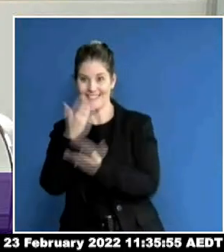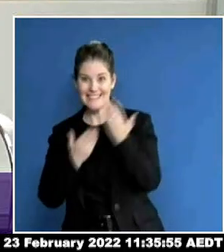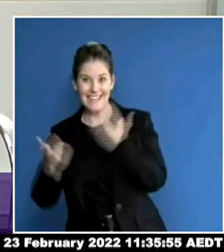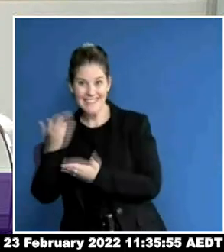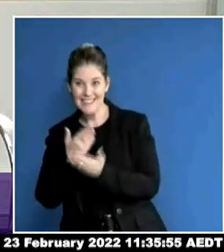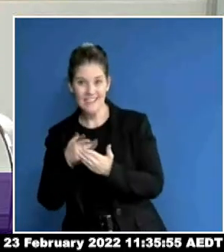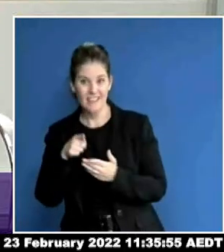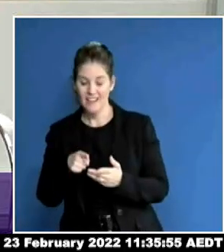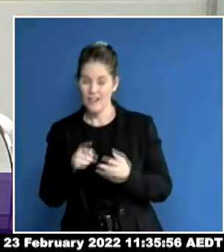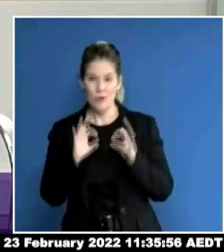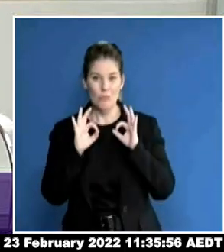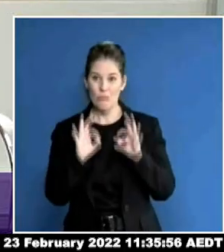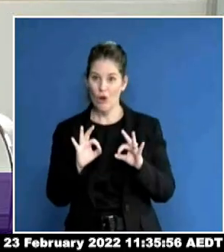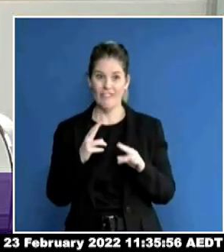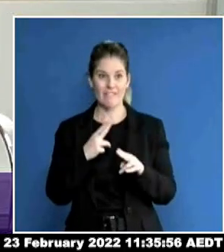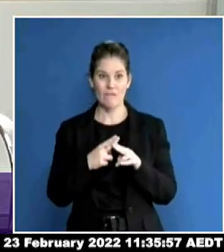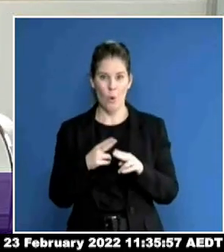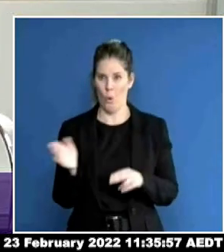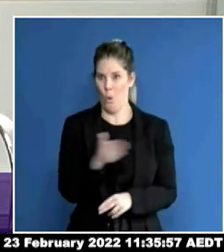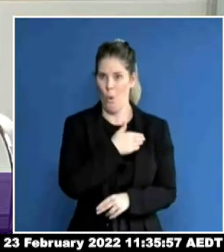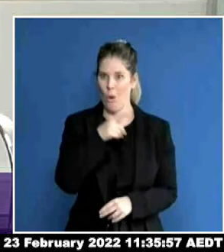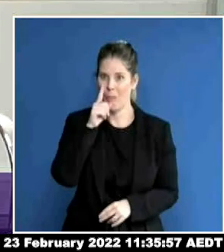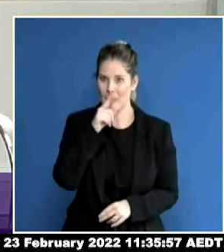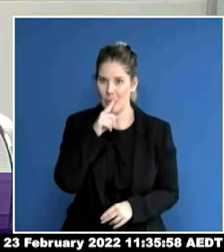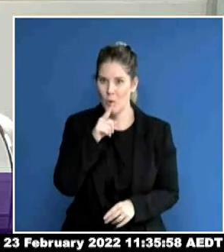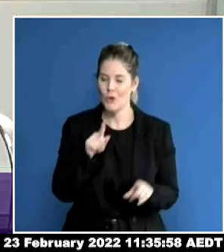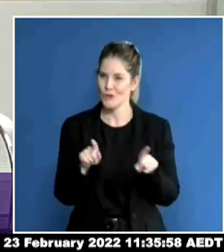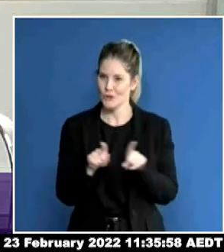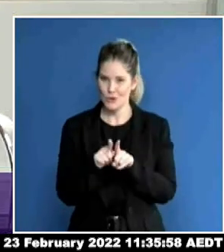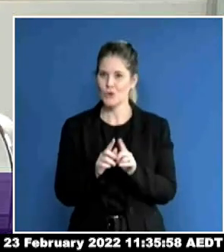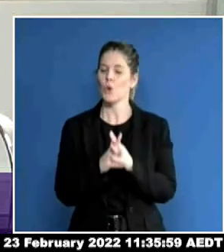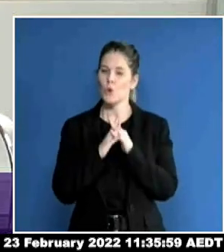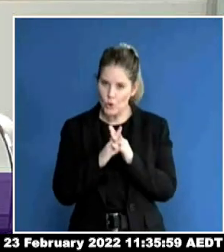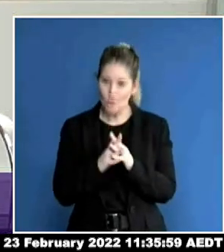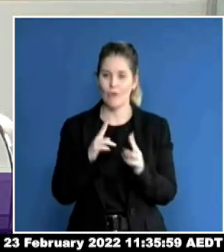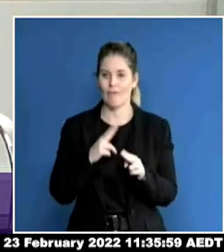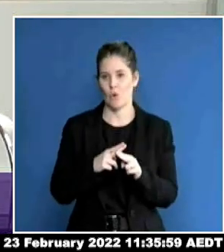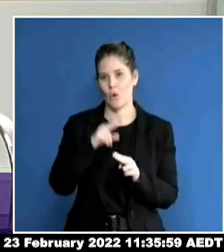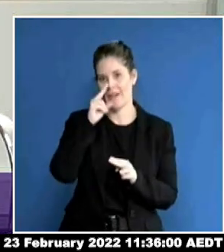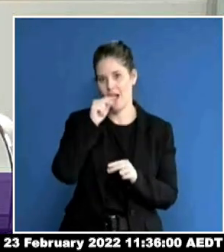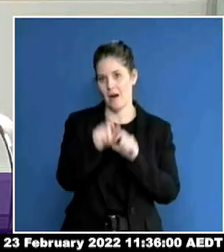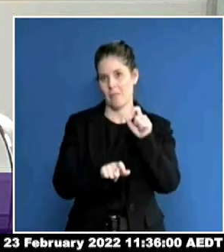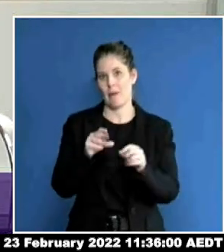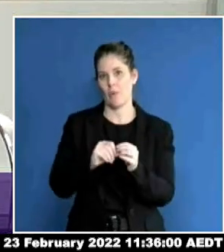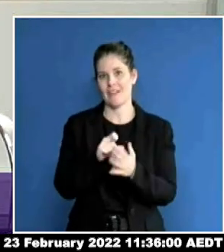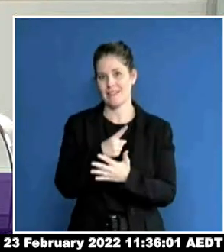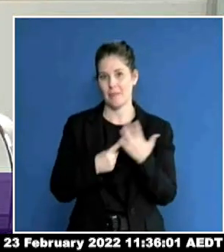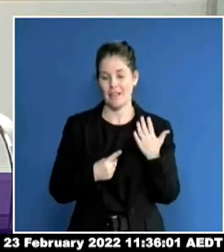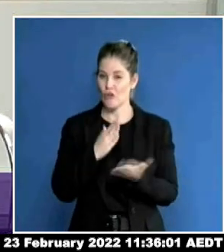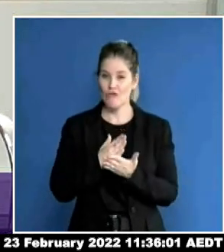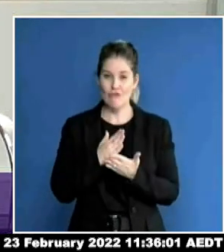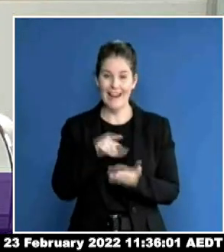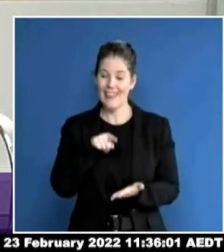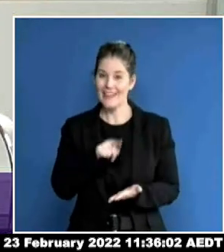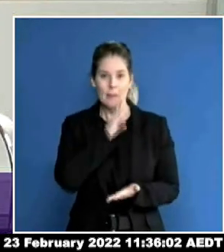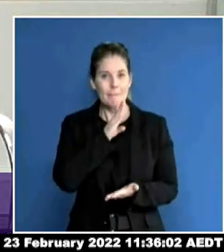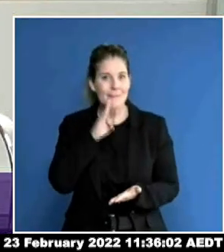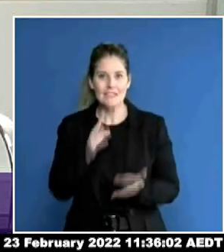So I find that that opportunity is being missed. And there's something - DES - that's seeking to connect young people into work and